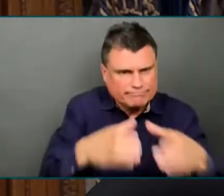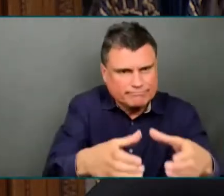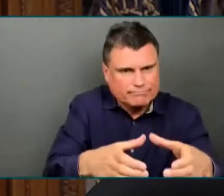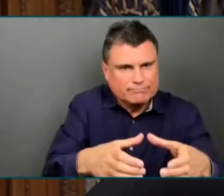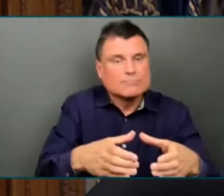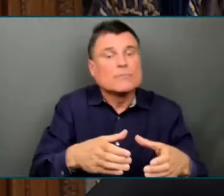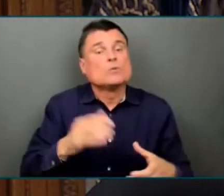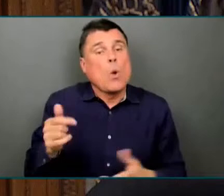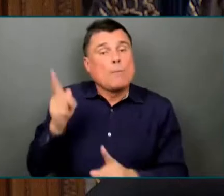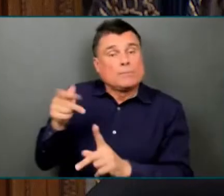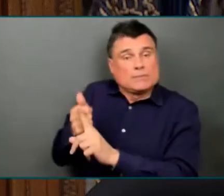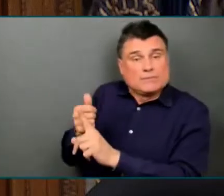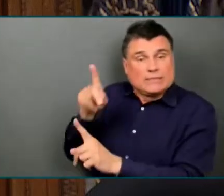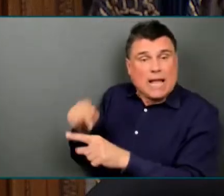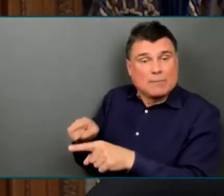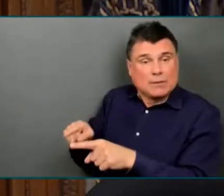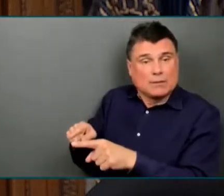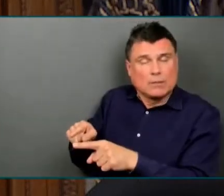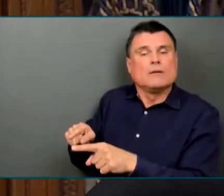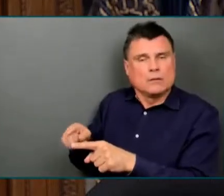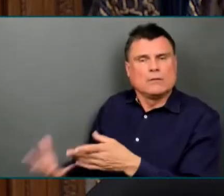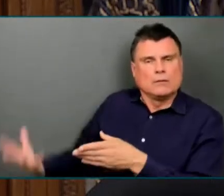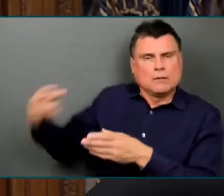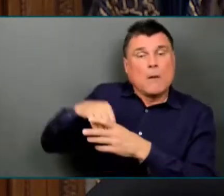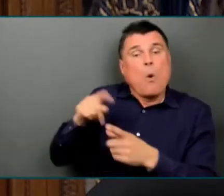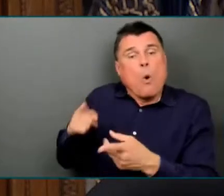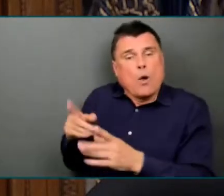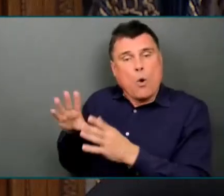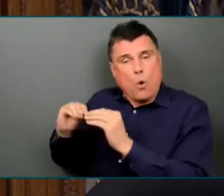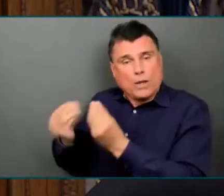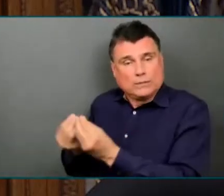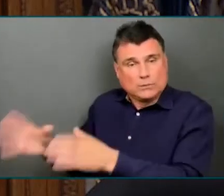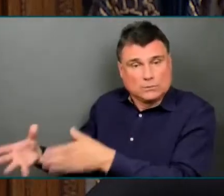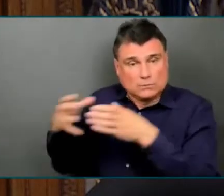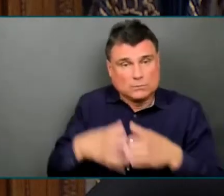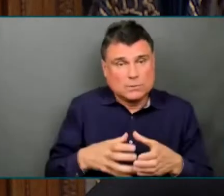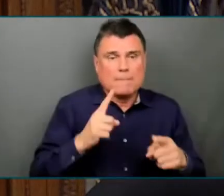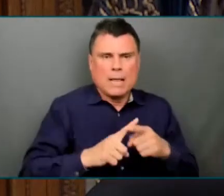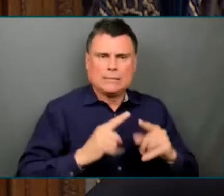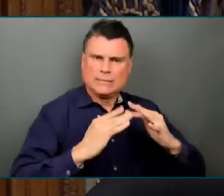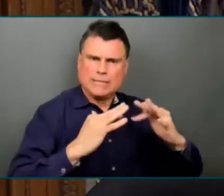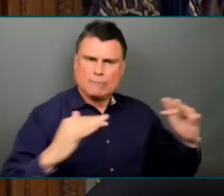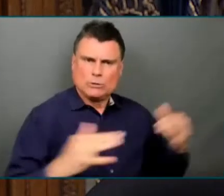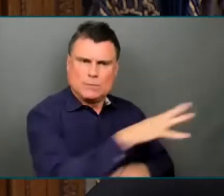British Columbians, including having Indigenous representation on the committee. This committee